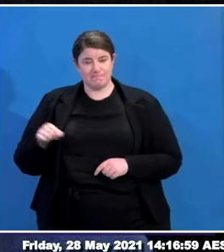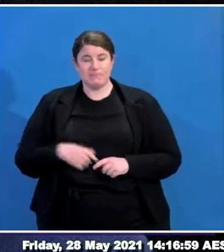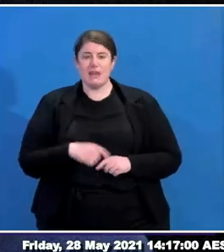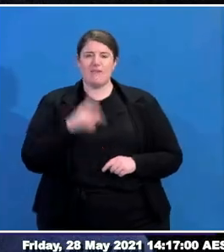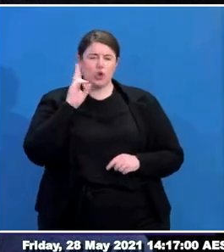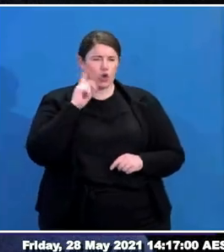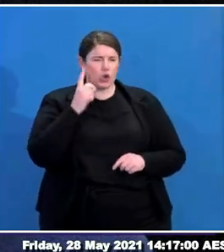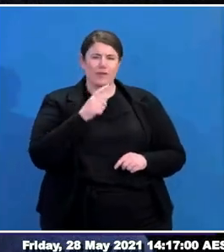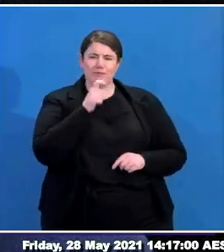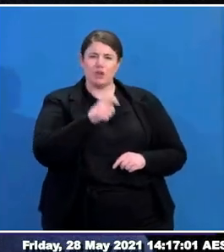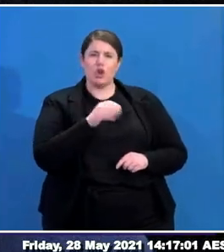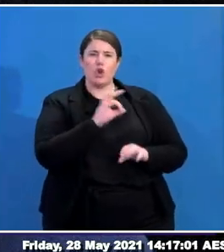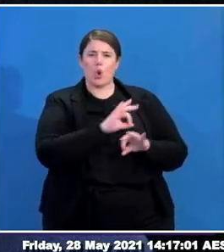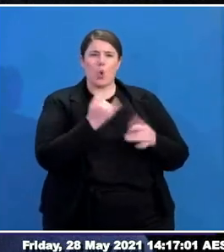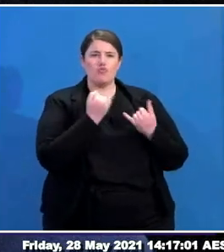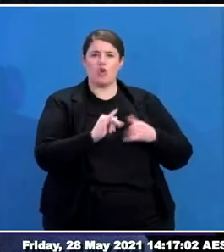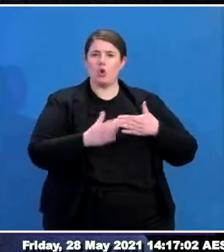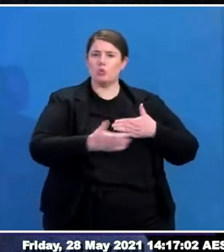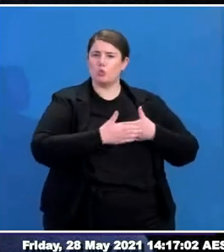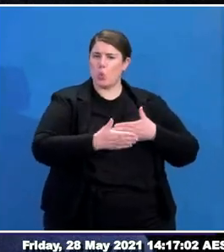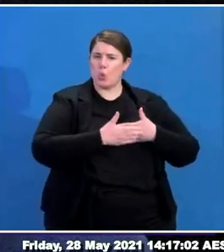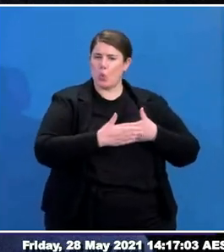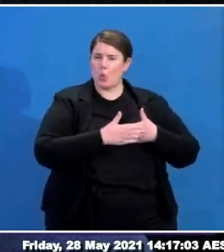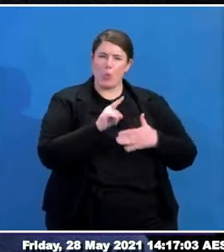Does that have a particular significance for your organisation?